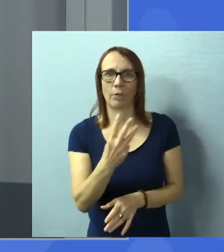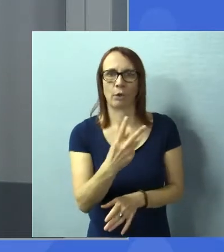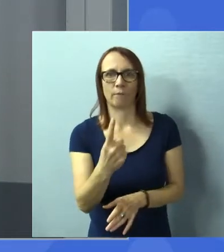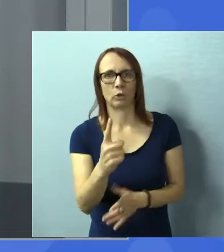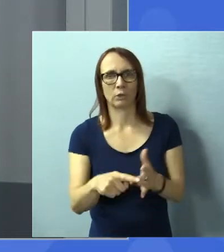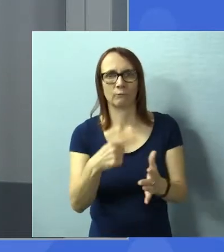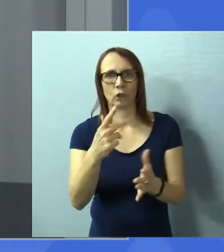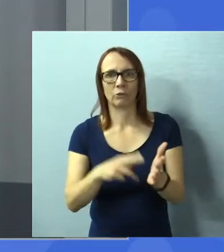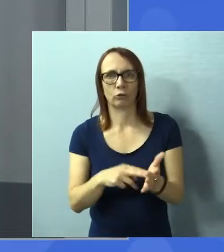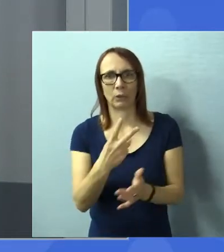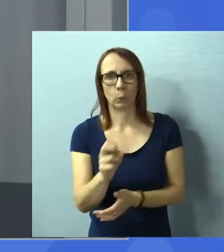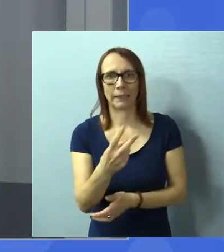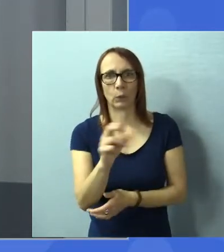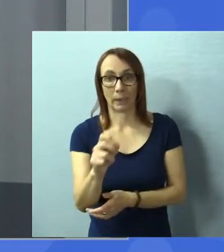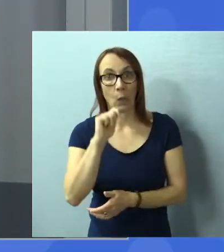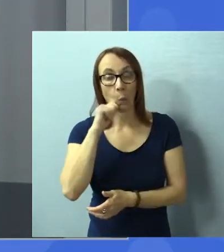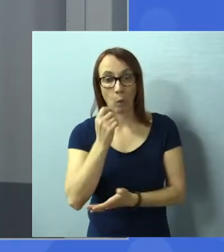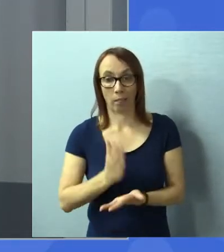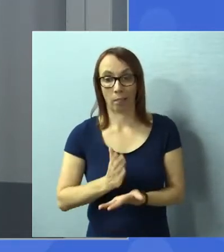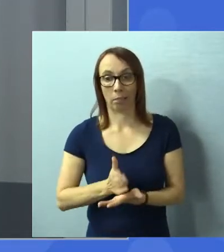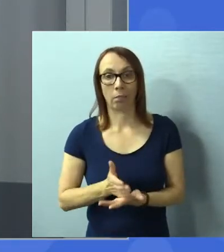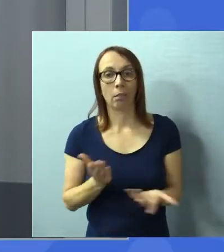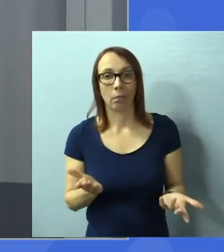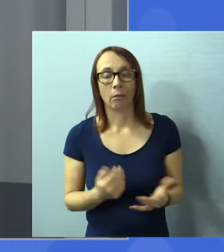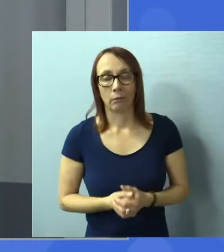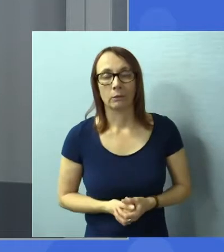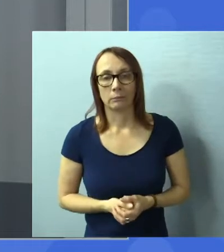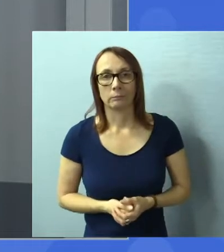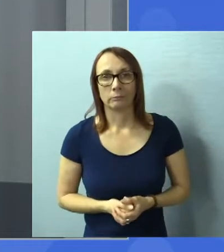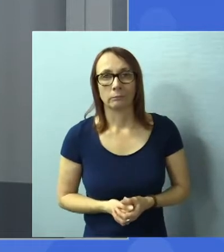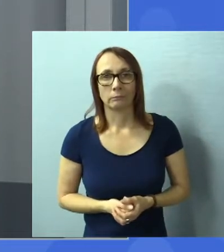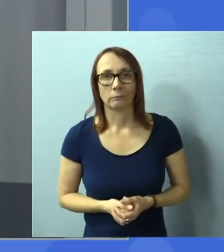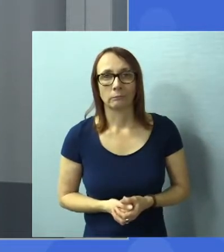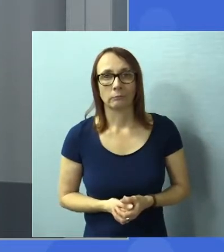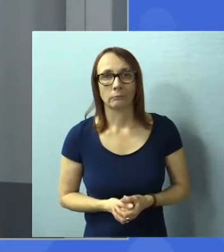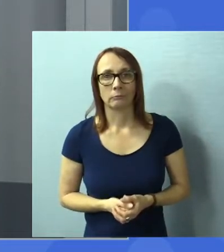2020 is all in the immediate horizon so the question that follows from that as